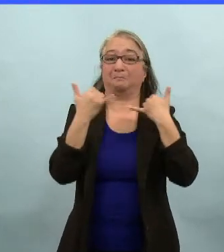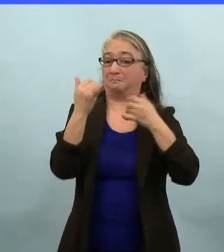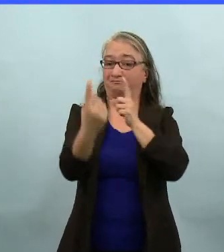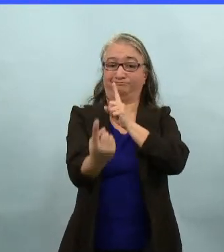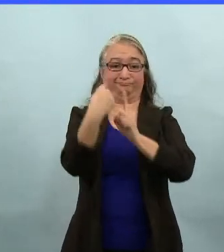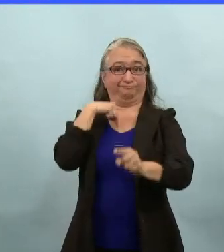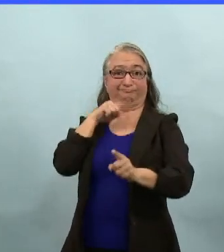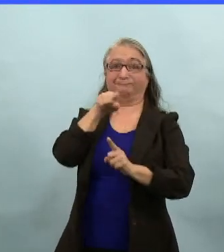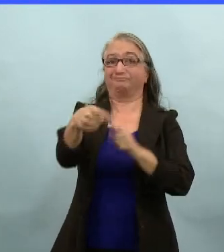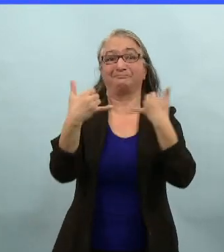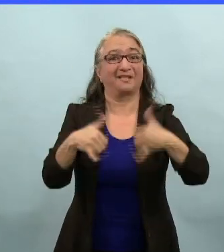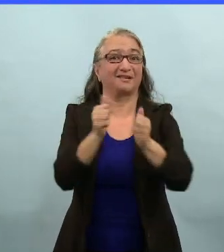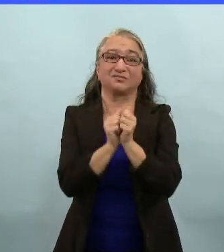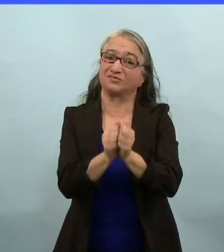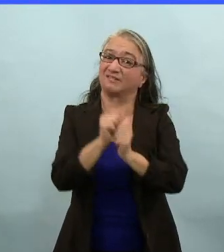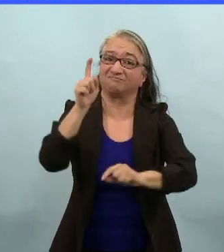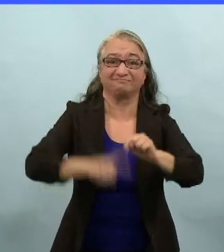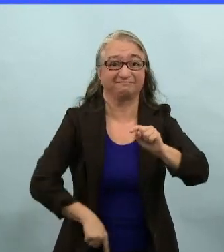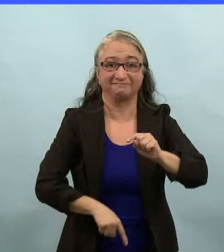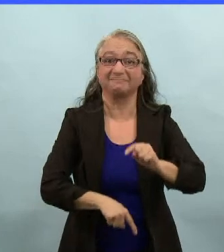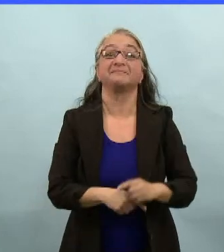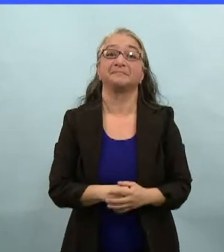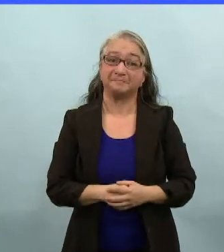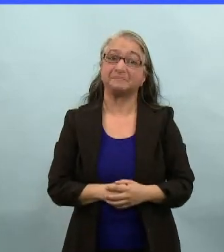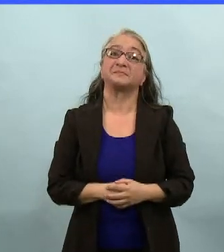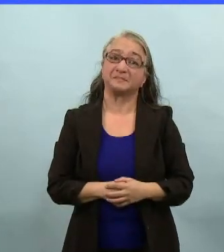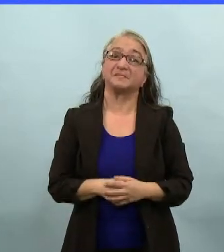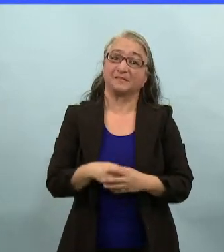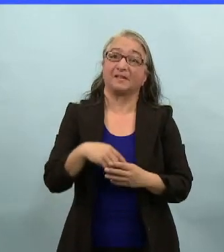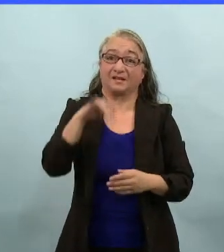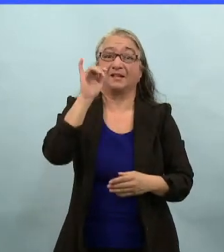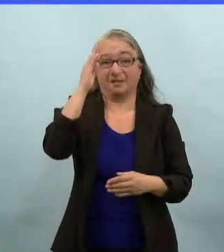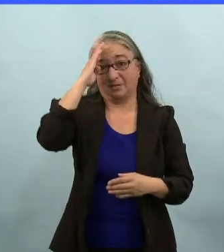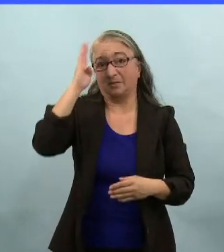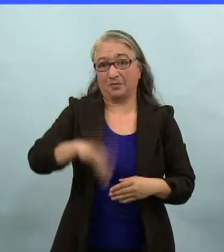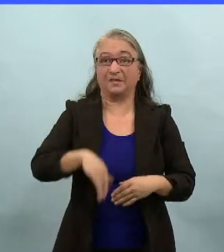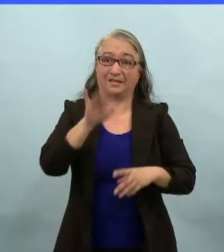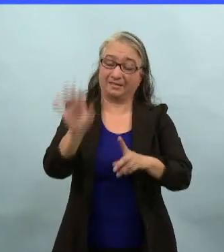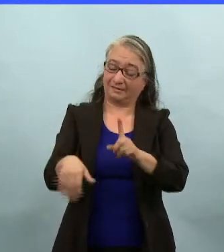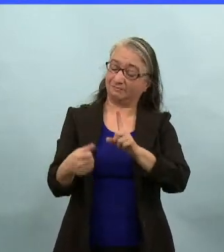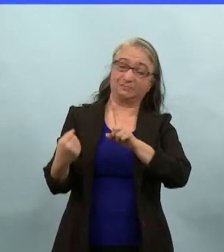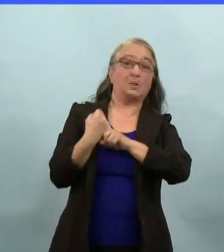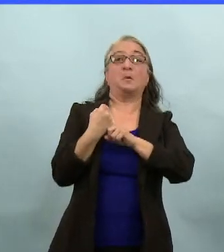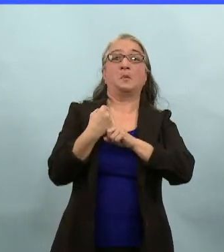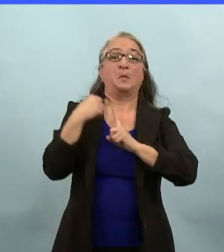province because it's important to remember that the impacts of covet 19 are far-reaching